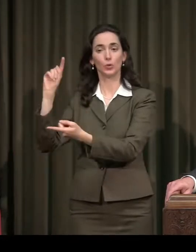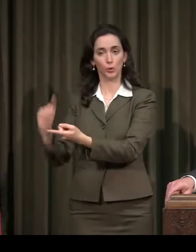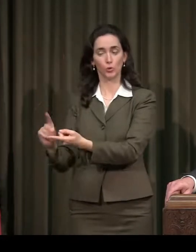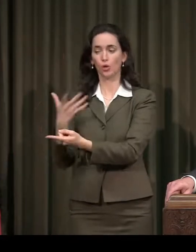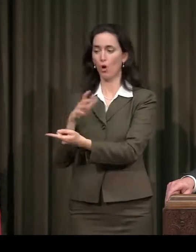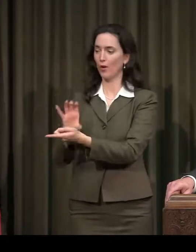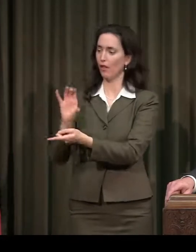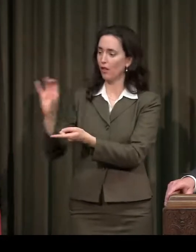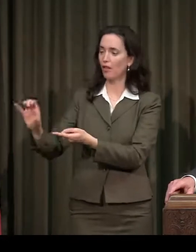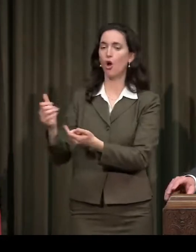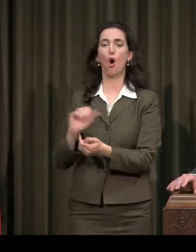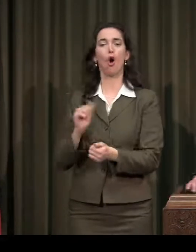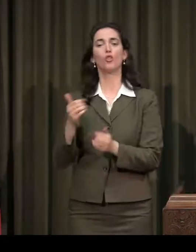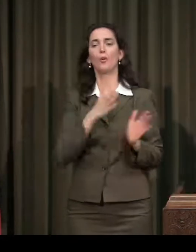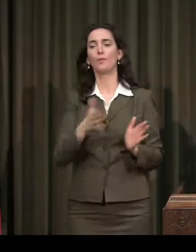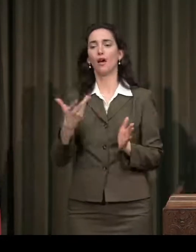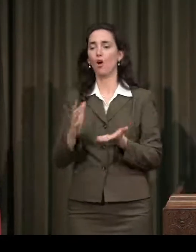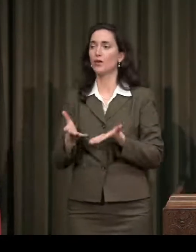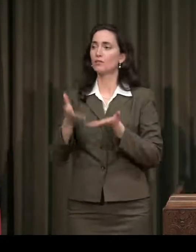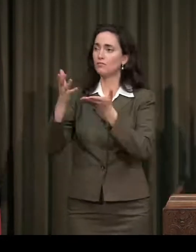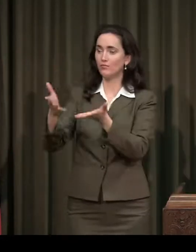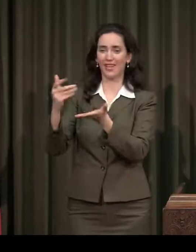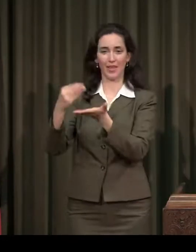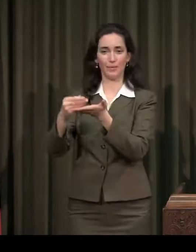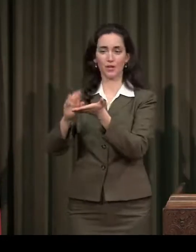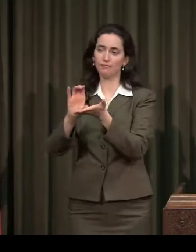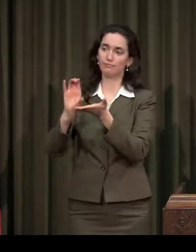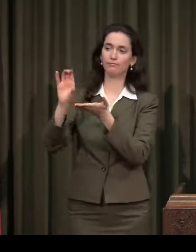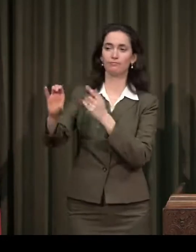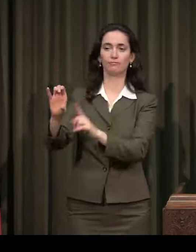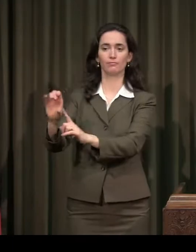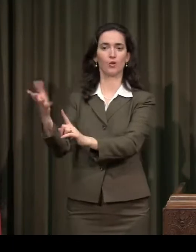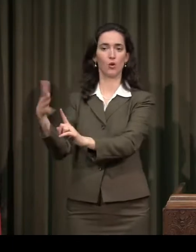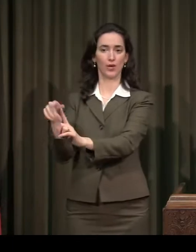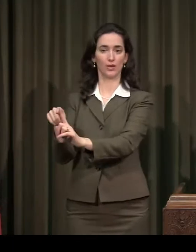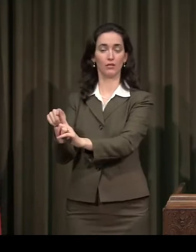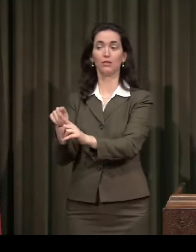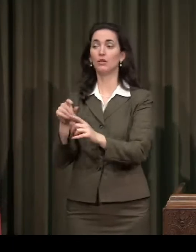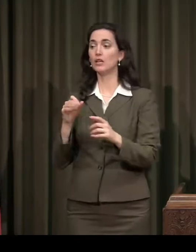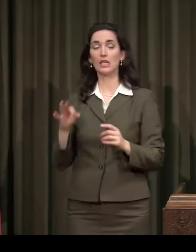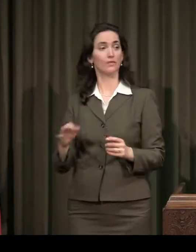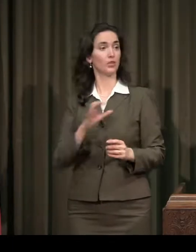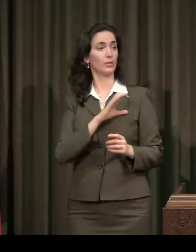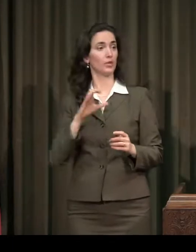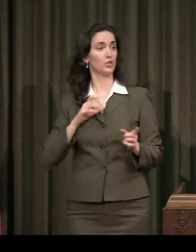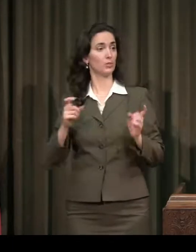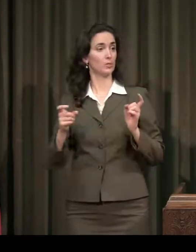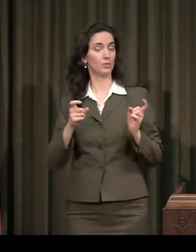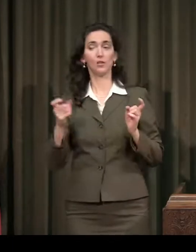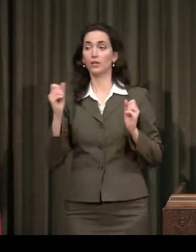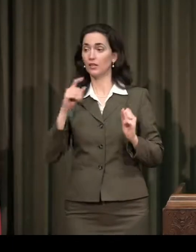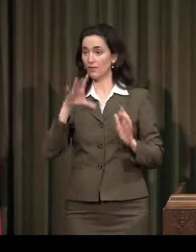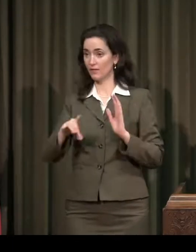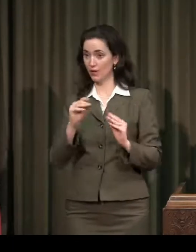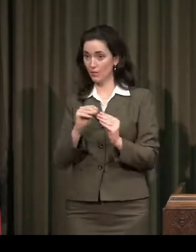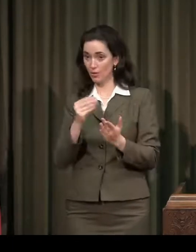submitted and if the Commissioner of administration is able to identify any more we will certainly put those on the